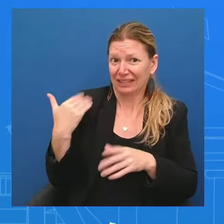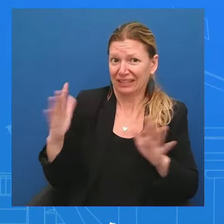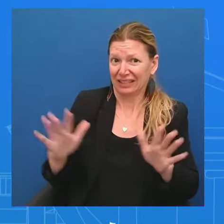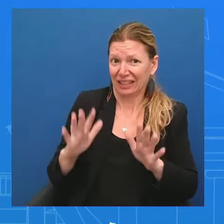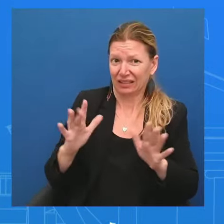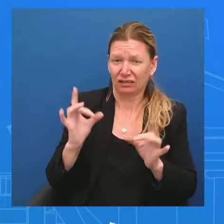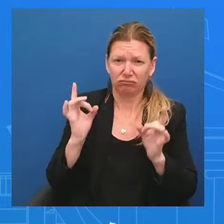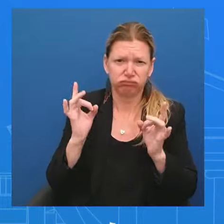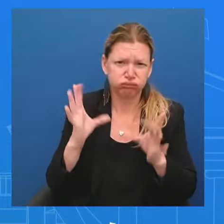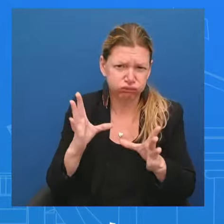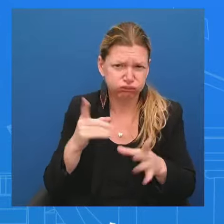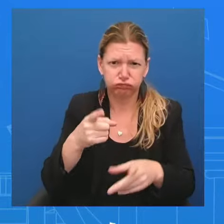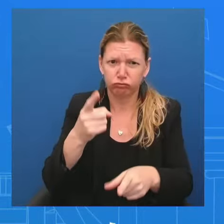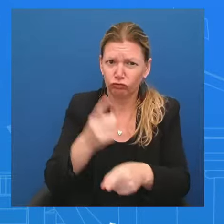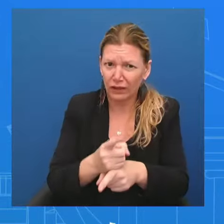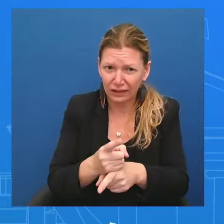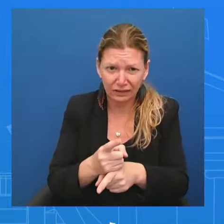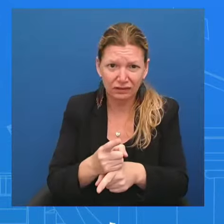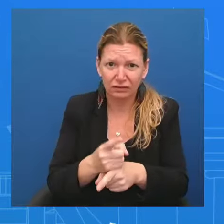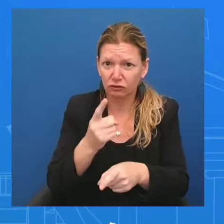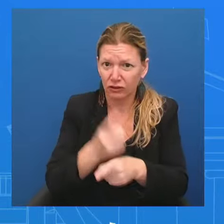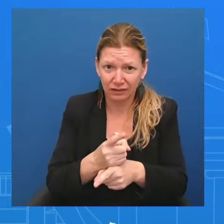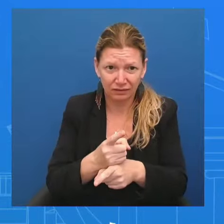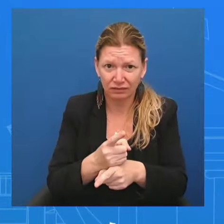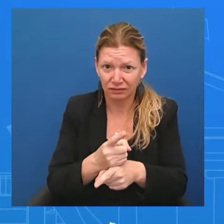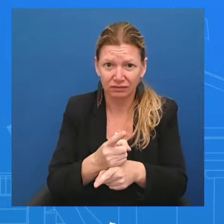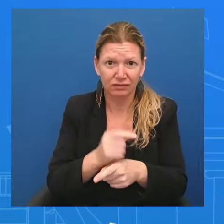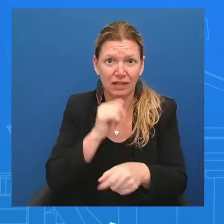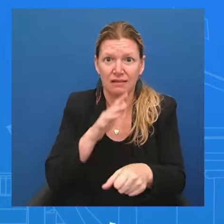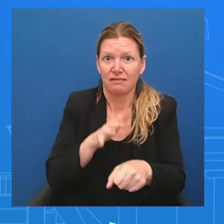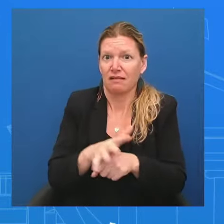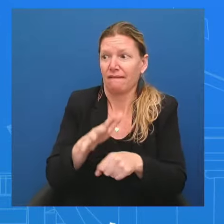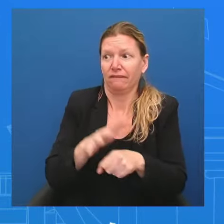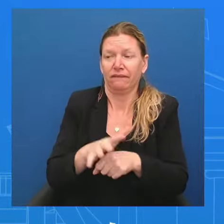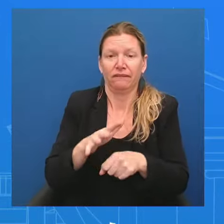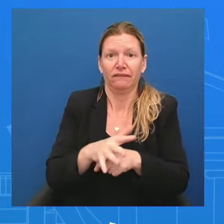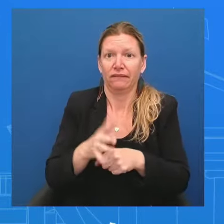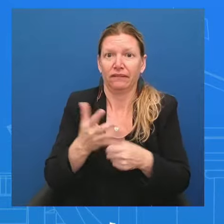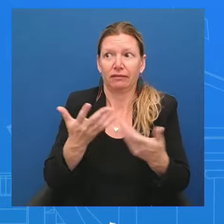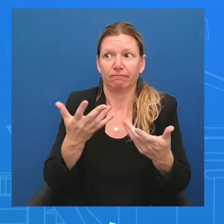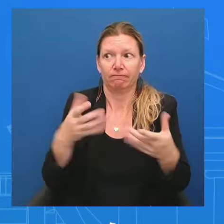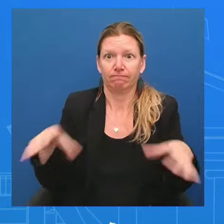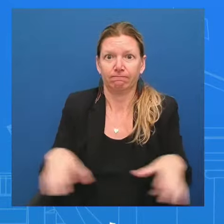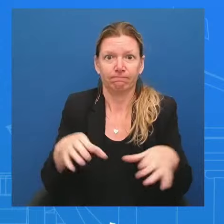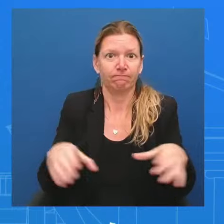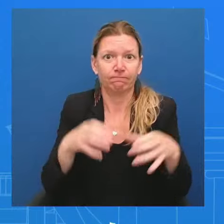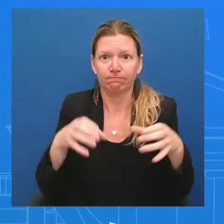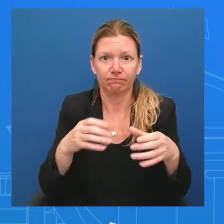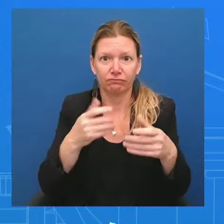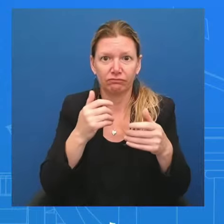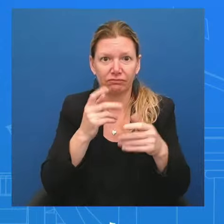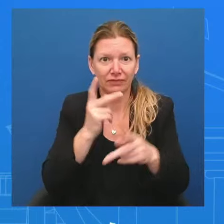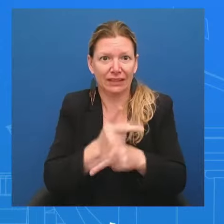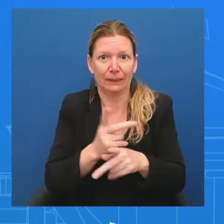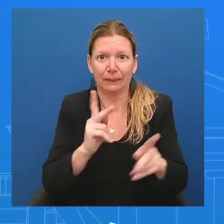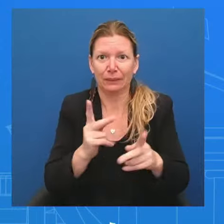Not enough has been done for the safety and security of the innocent people trying to seek refuge in and around Rafah. I'm not pushing back on that at all,